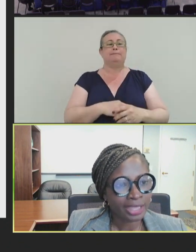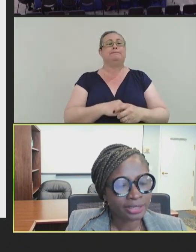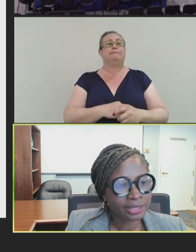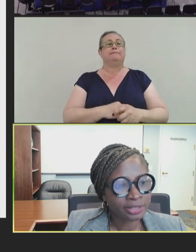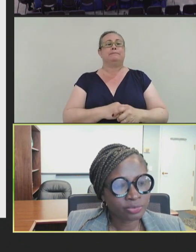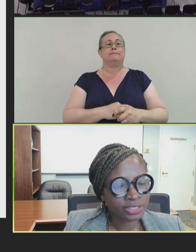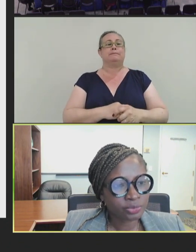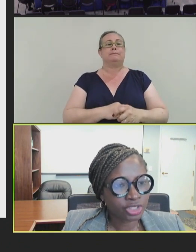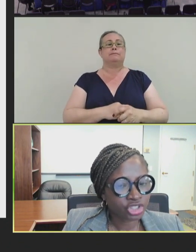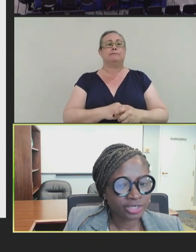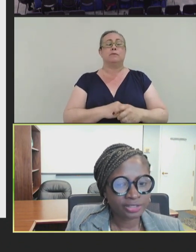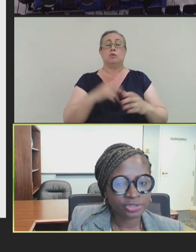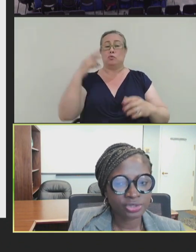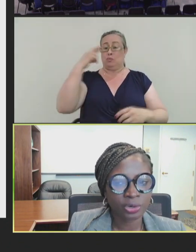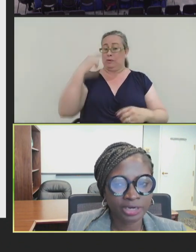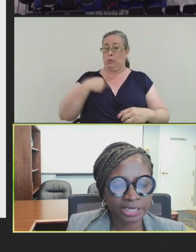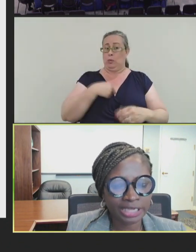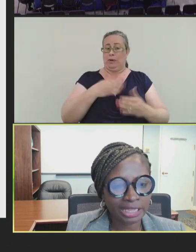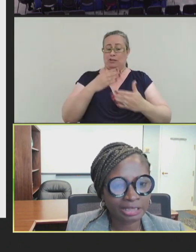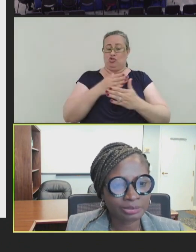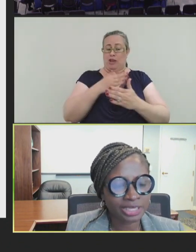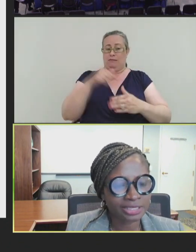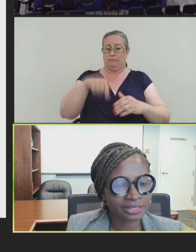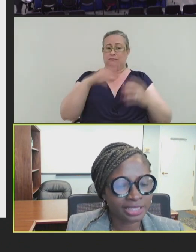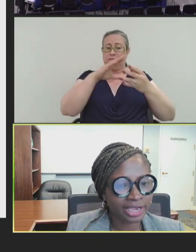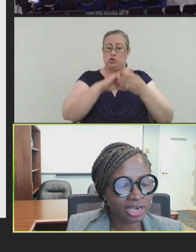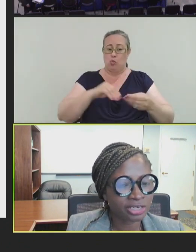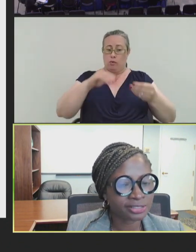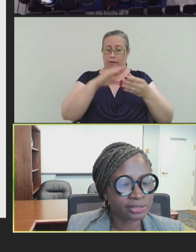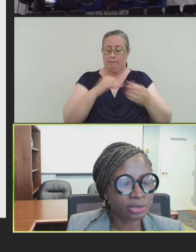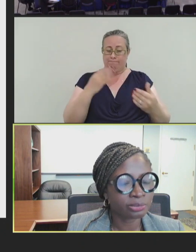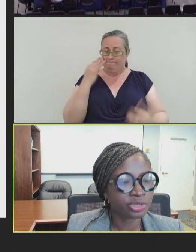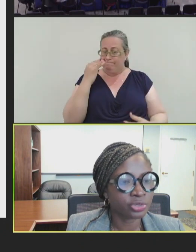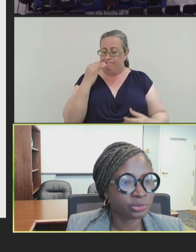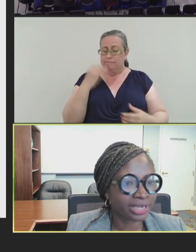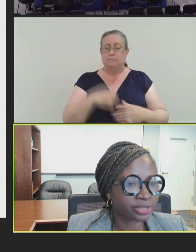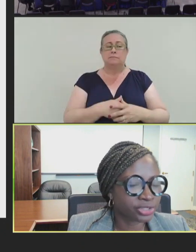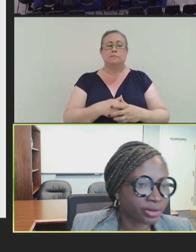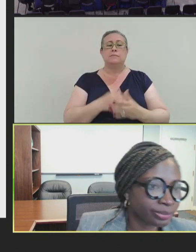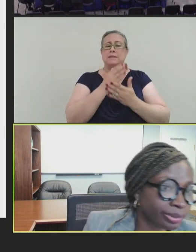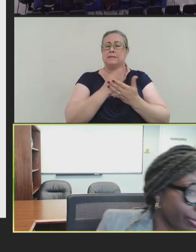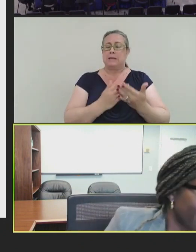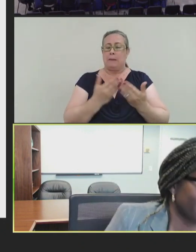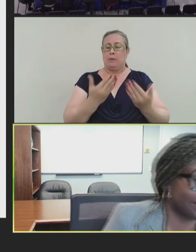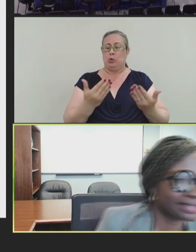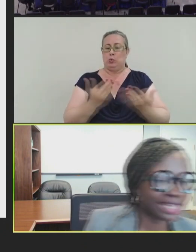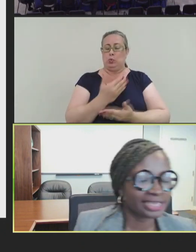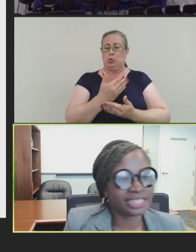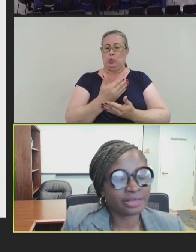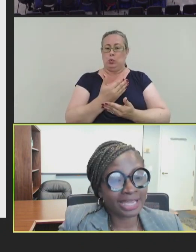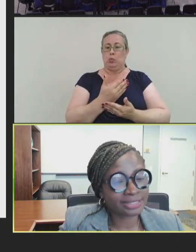And the reason we're sharing this story is there are some new migratory patterns that is impacting